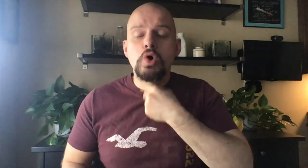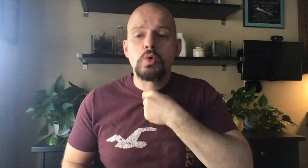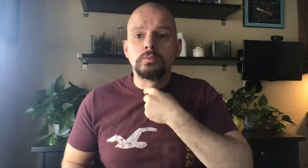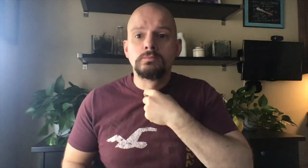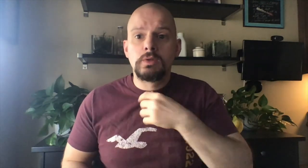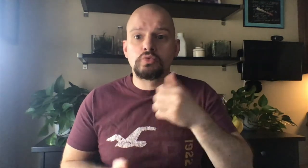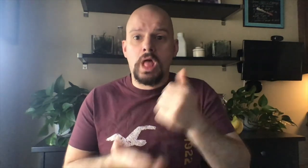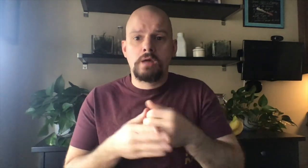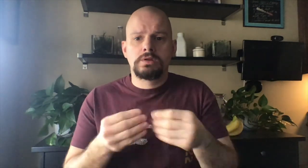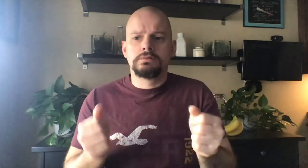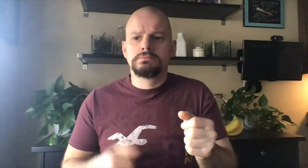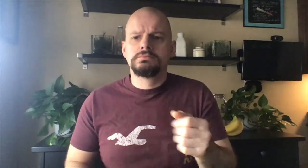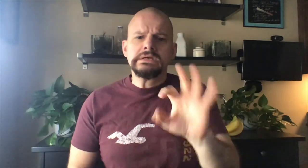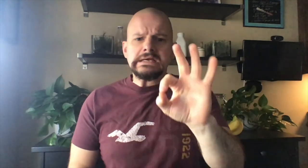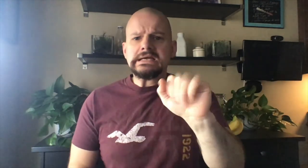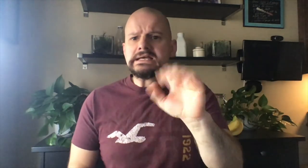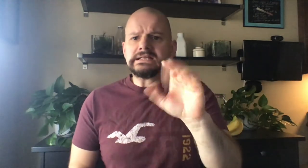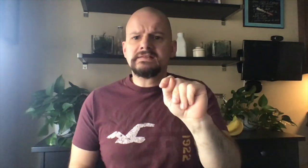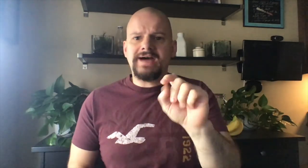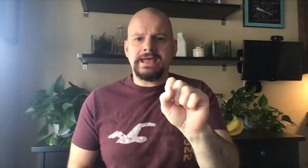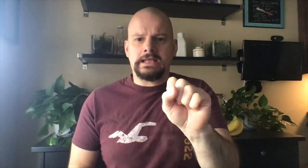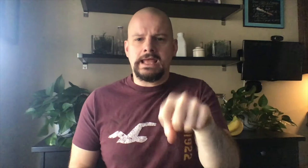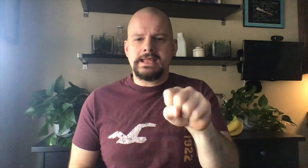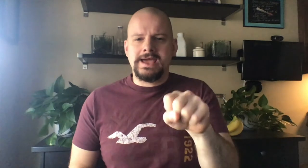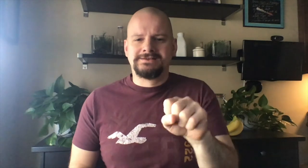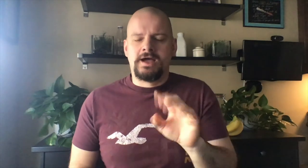It's a fact that it does help healing